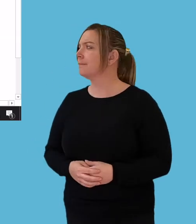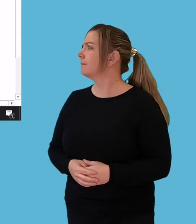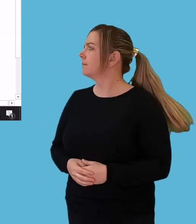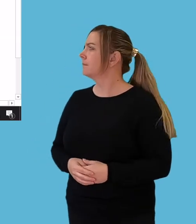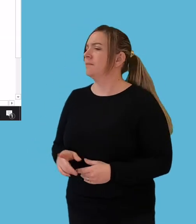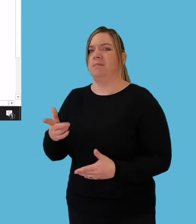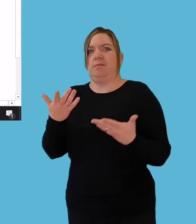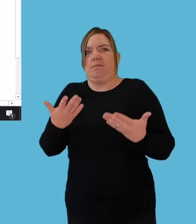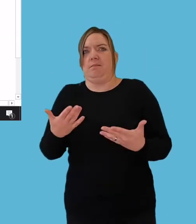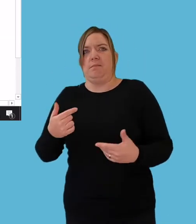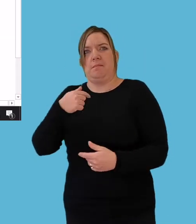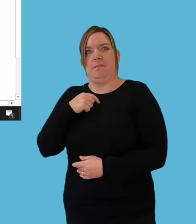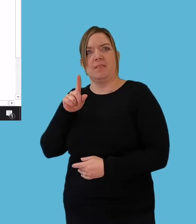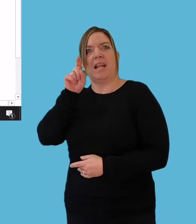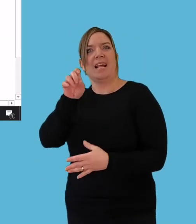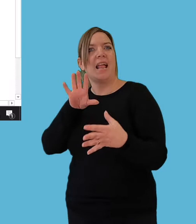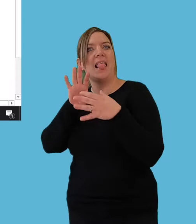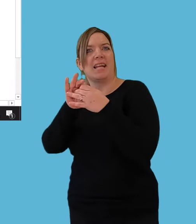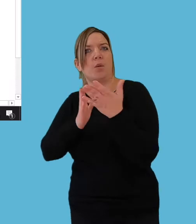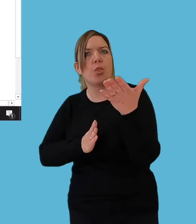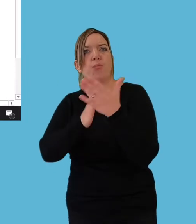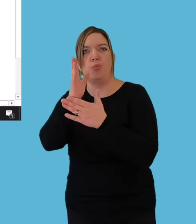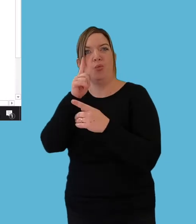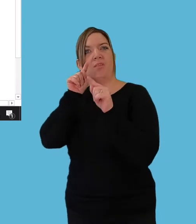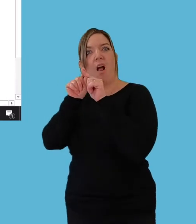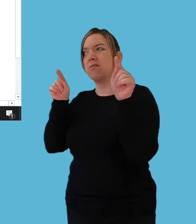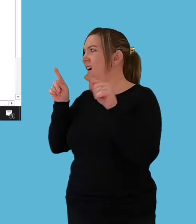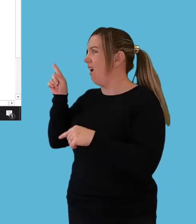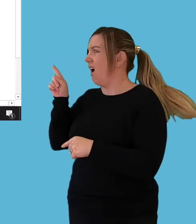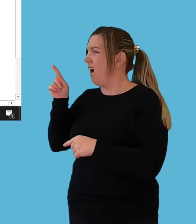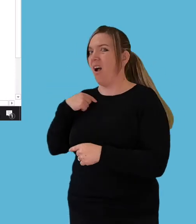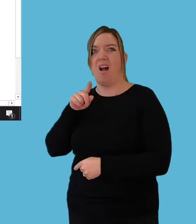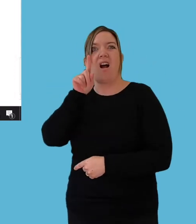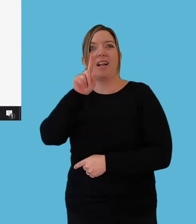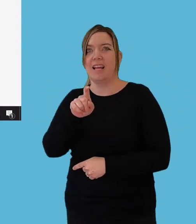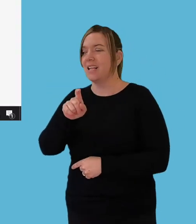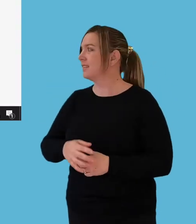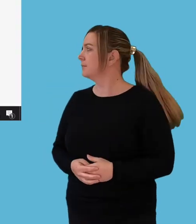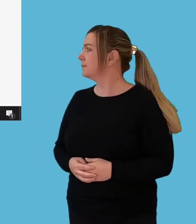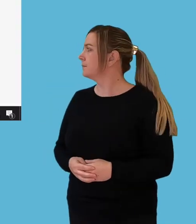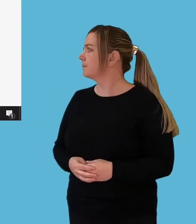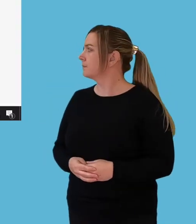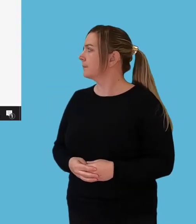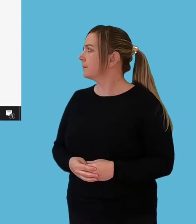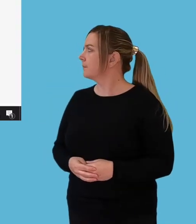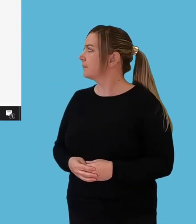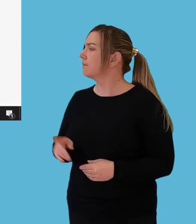So in this case, I'm going to click through, if I click on where it's underlined, it'll take me to a page